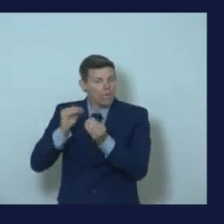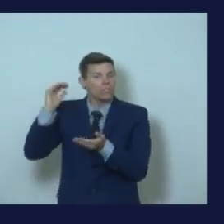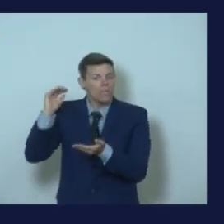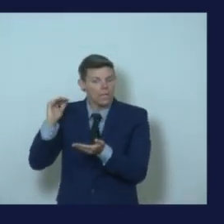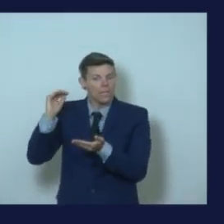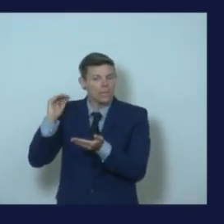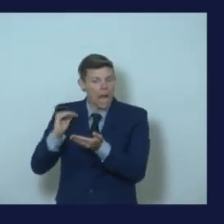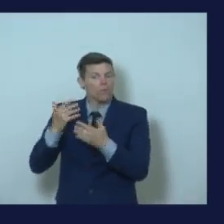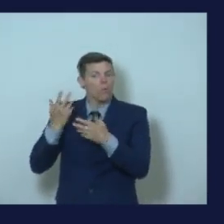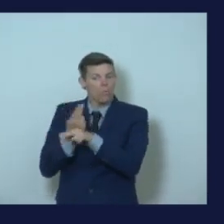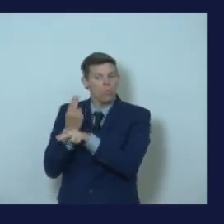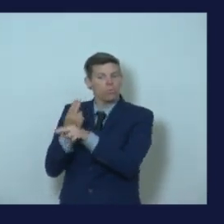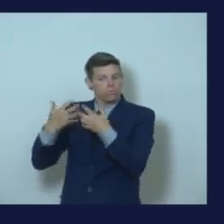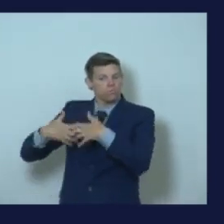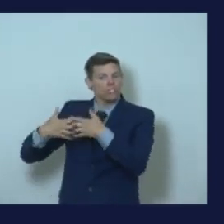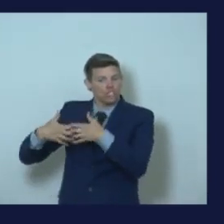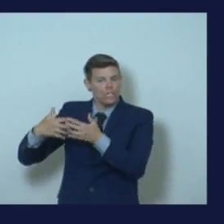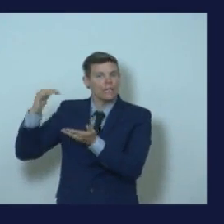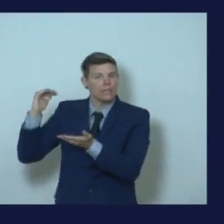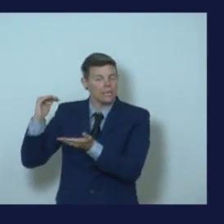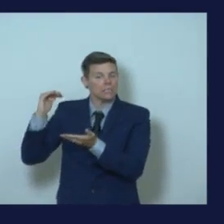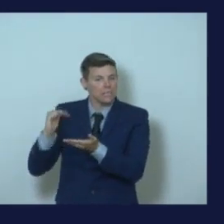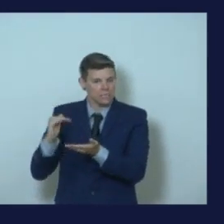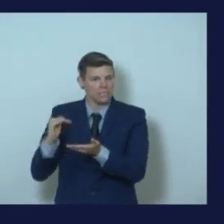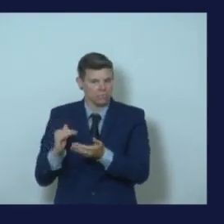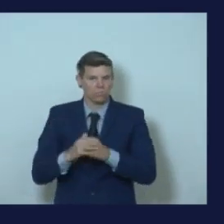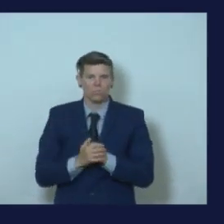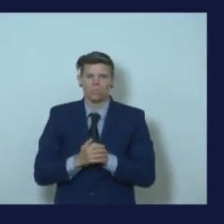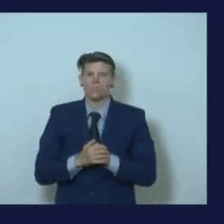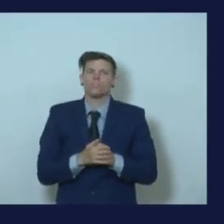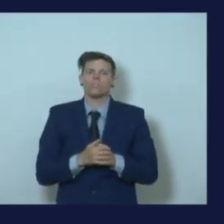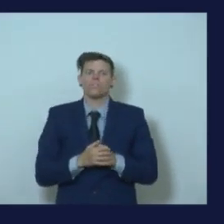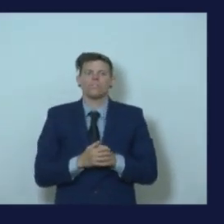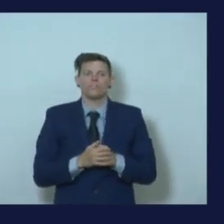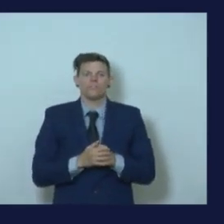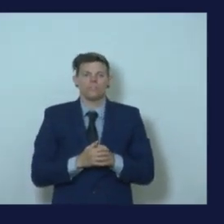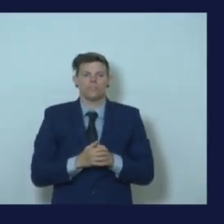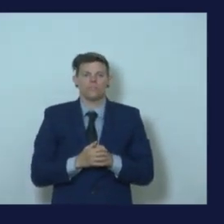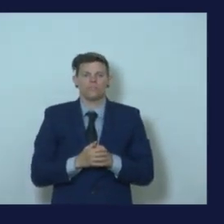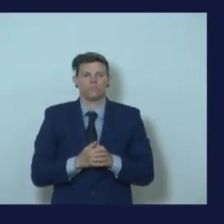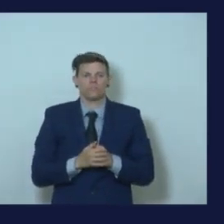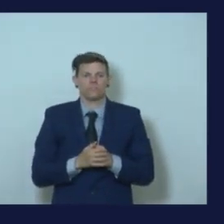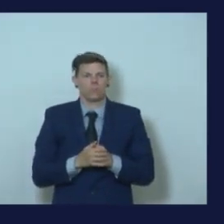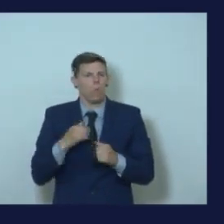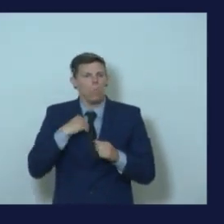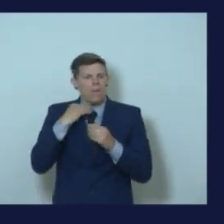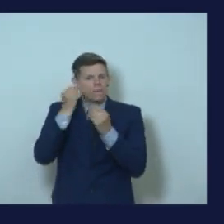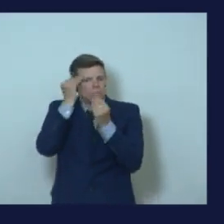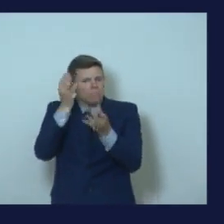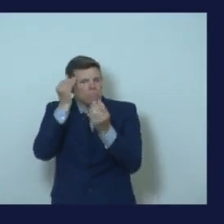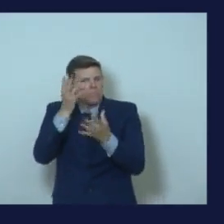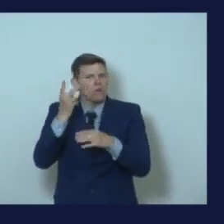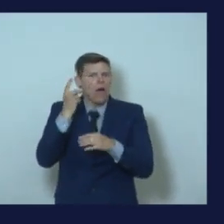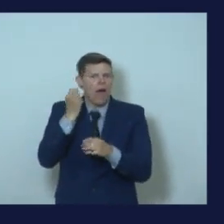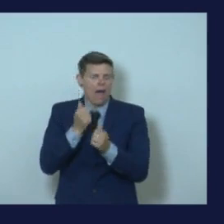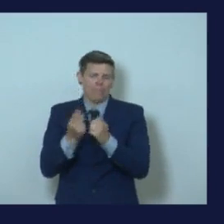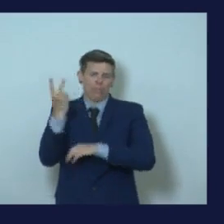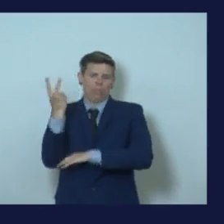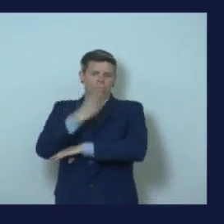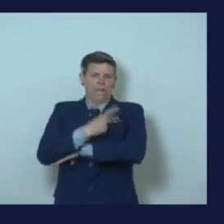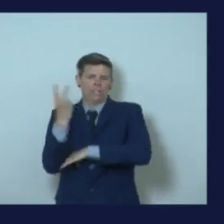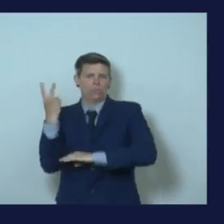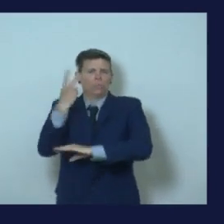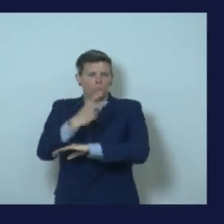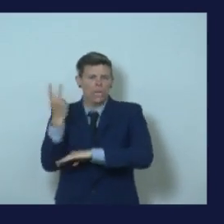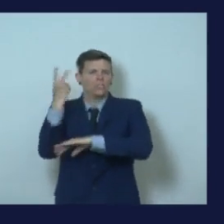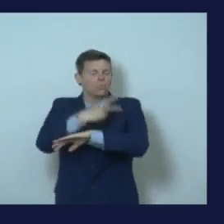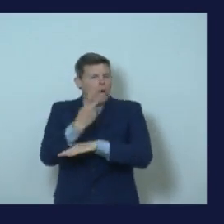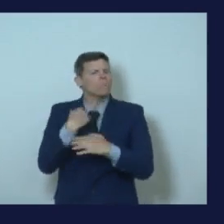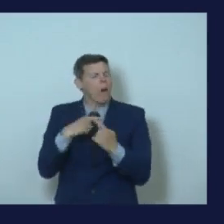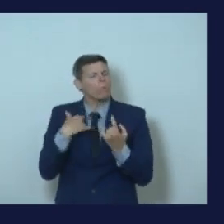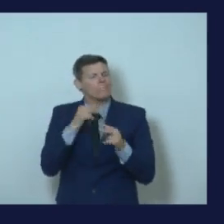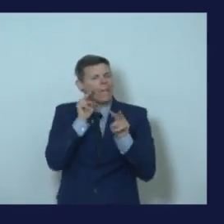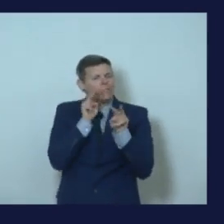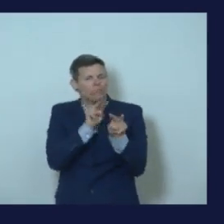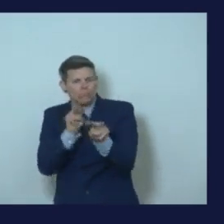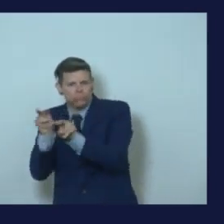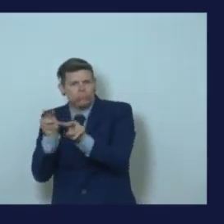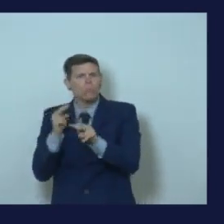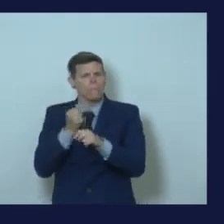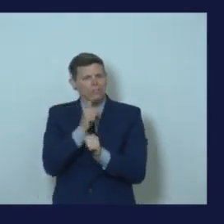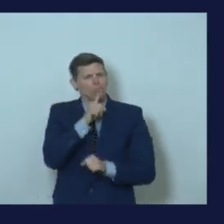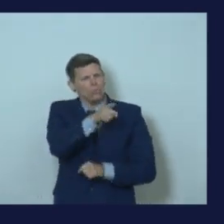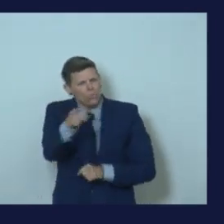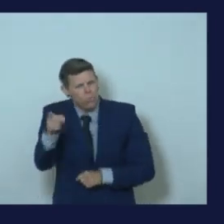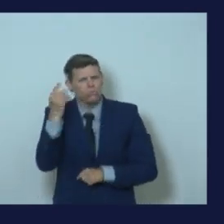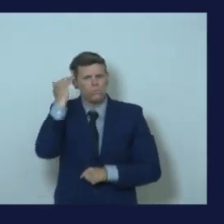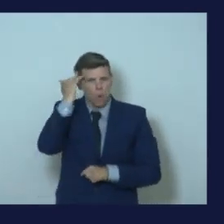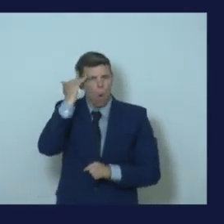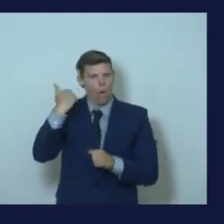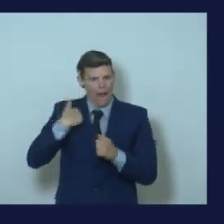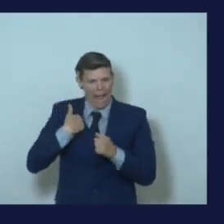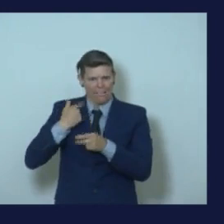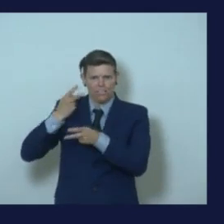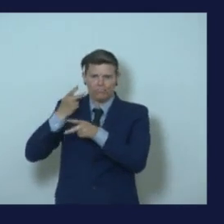THAT NUMBER IS A GOOD INDICATOR THAT FEWER PEOPLE IN THE LAST DAY OR SO ARE ON VENTILATORS AGAIN, SINCE WE DON’T DO THESE EVERY COUPLE OF DAYS ANYMORE TO FOR NEW VIEWERS.